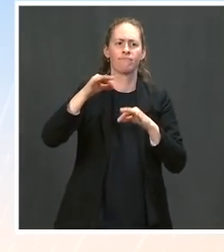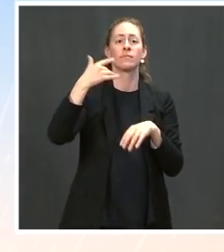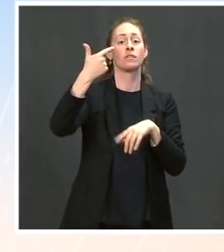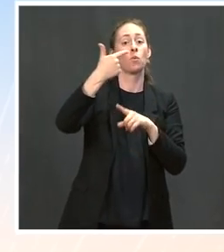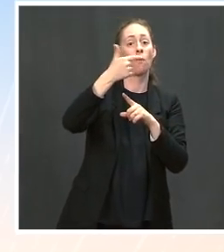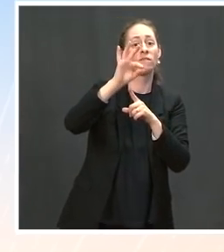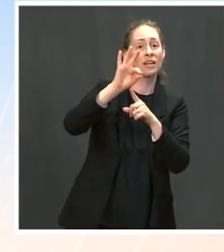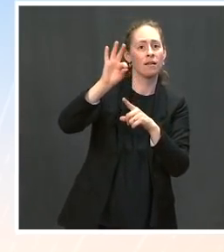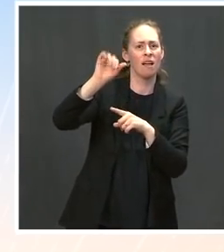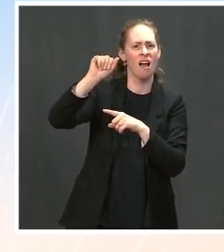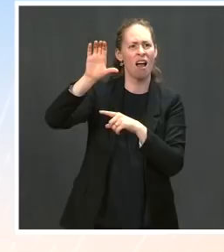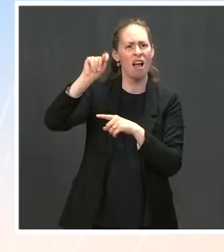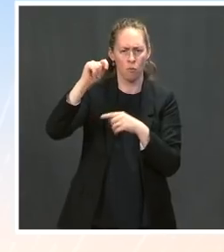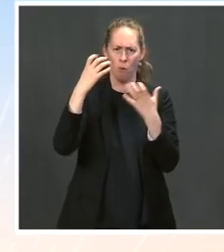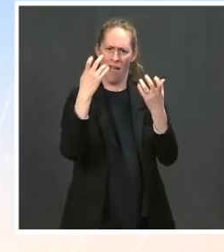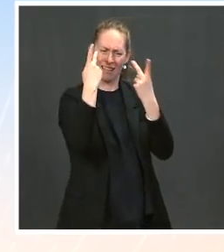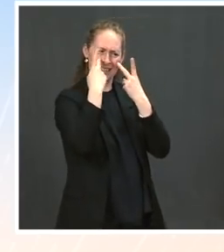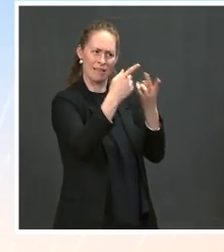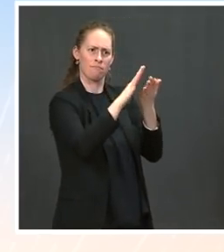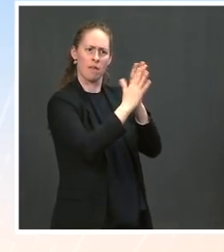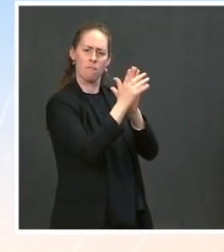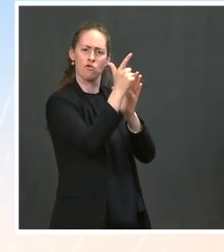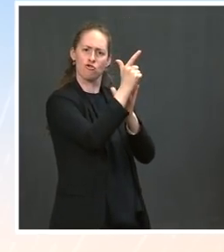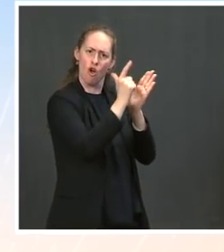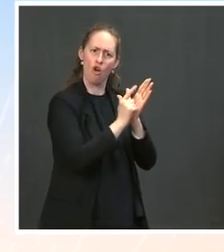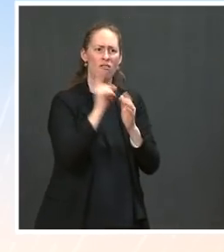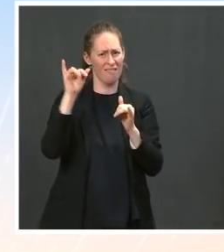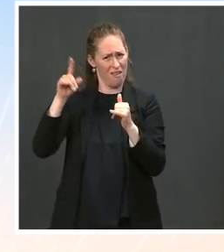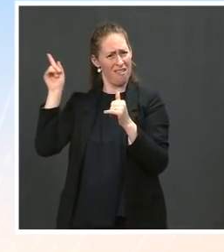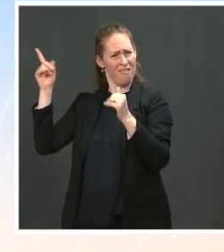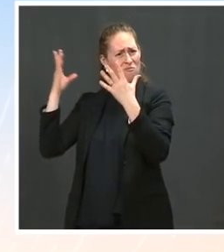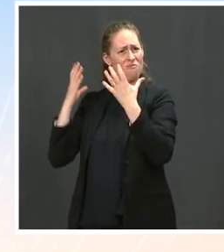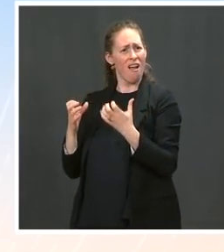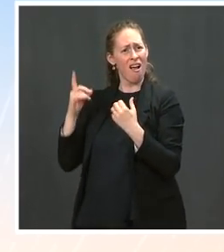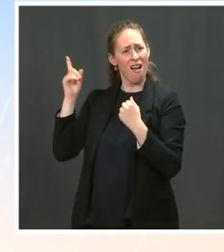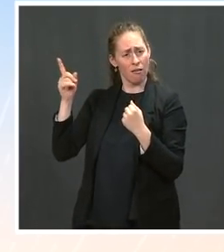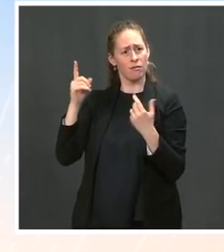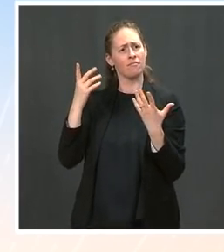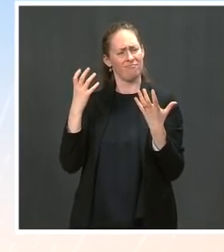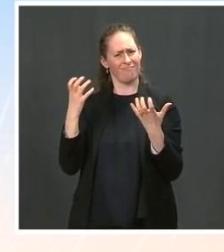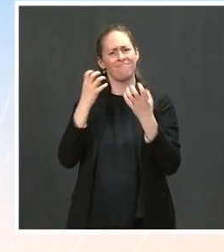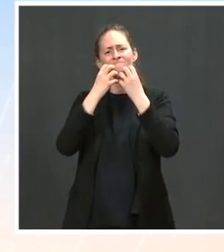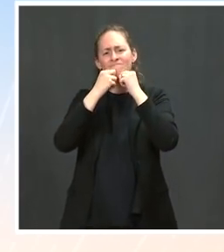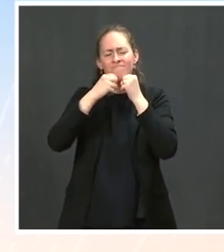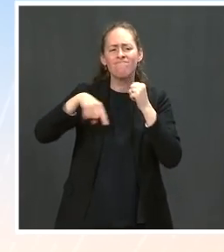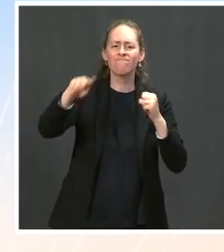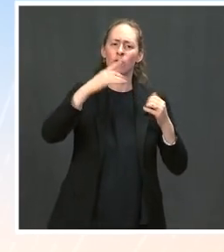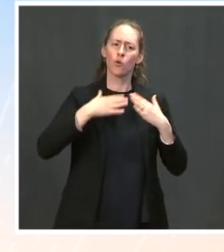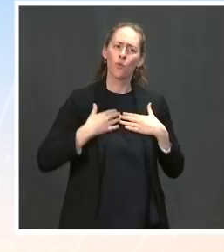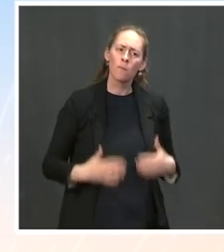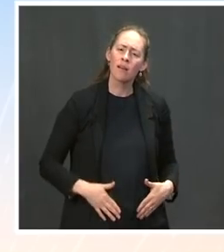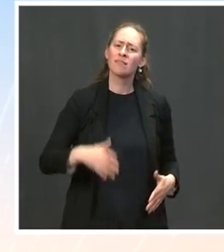And that he also is here as a human being, and he sees their pain, he recognizes their loss and their trauma,